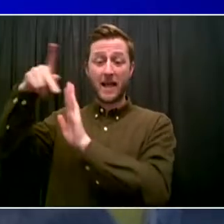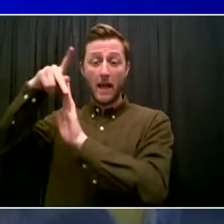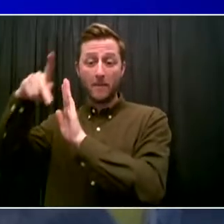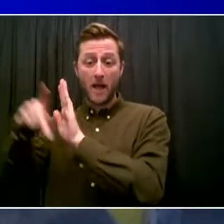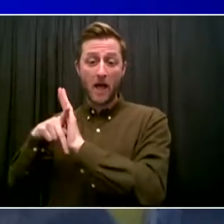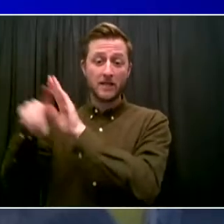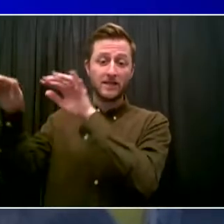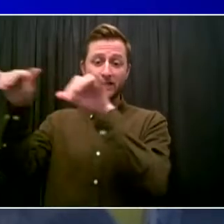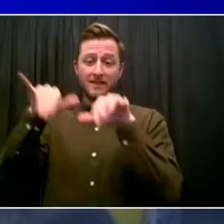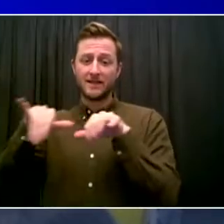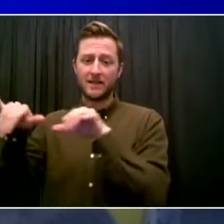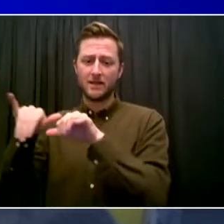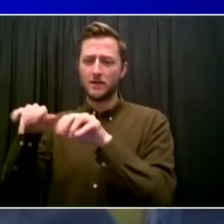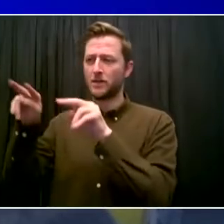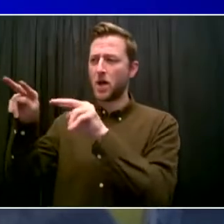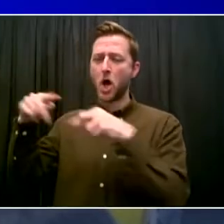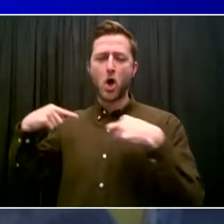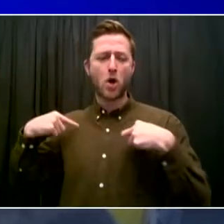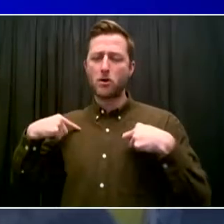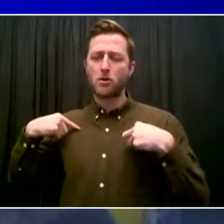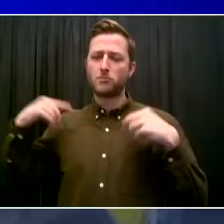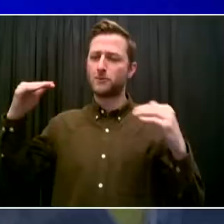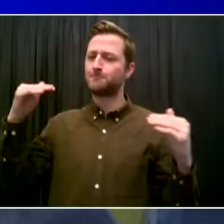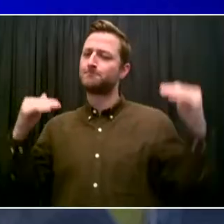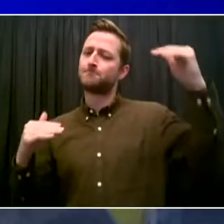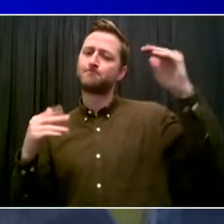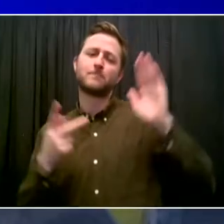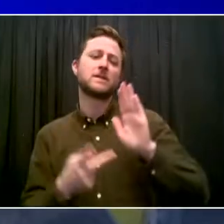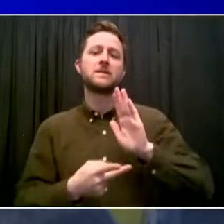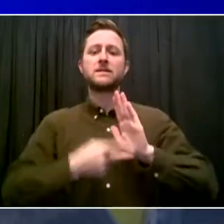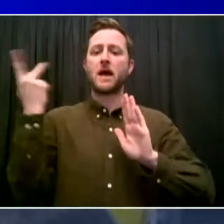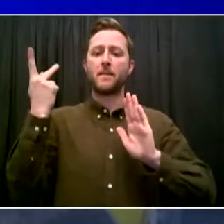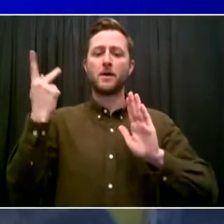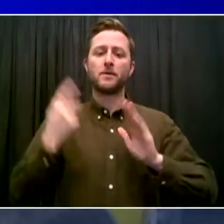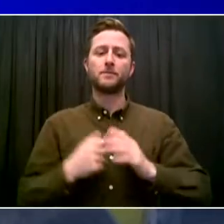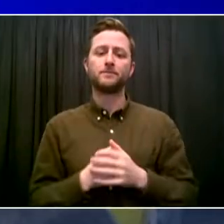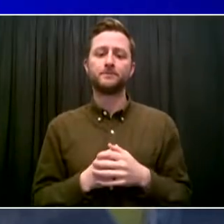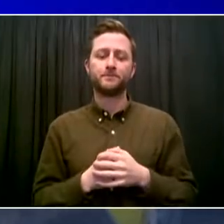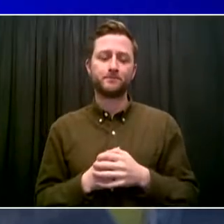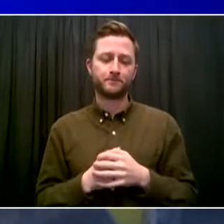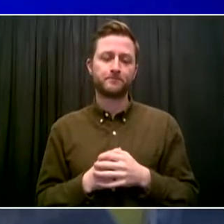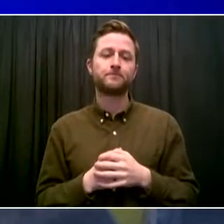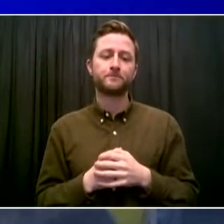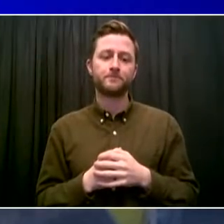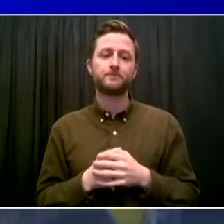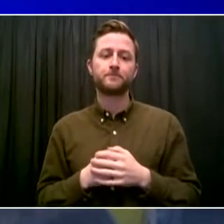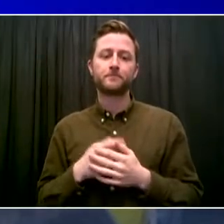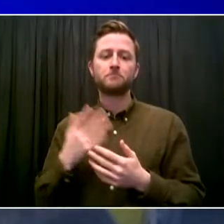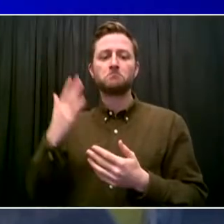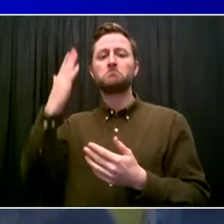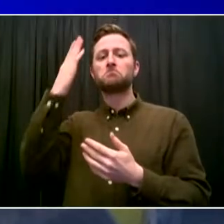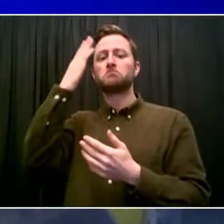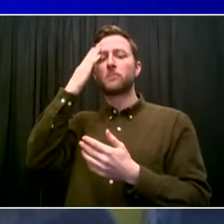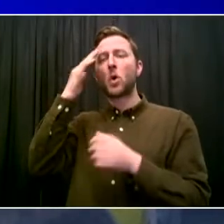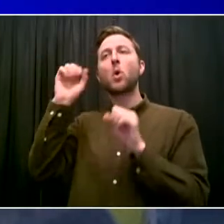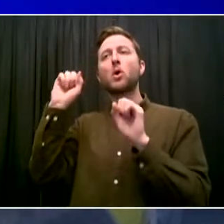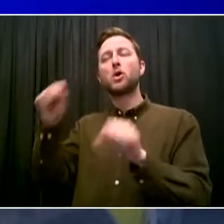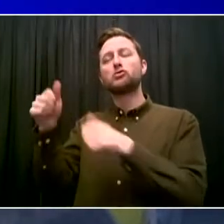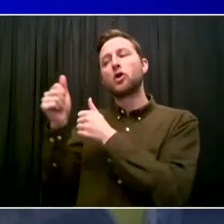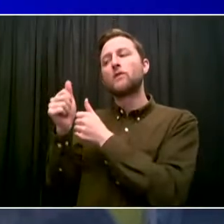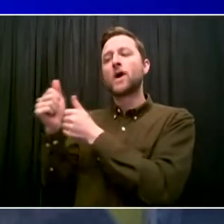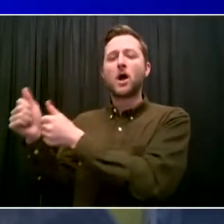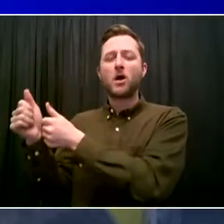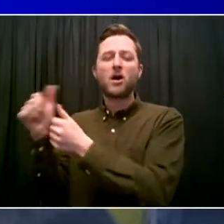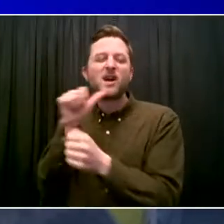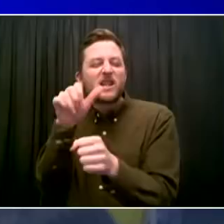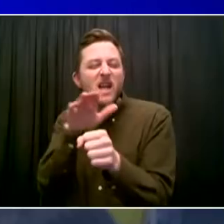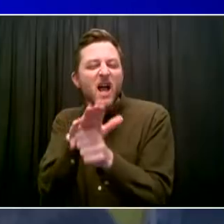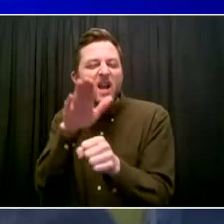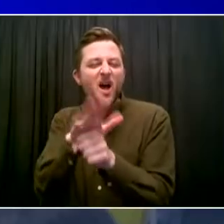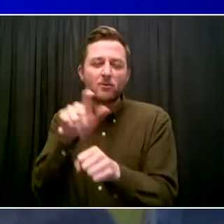LED THE WAY AND DID NOT ALLOW